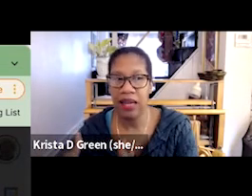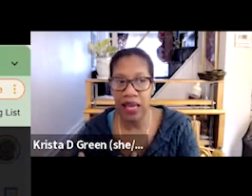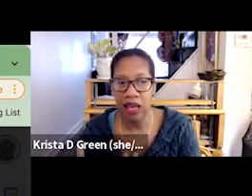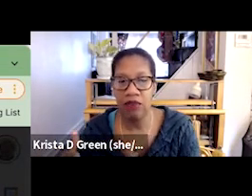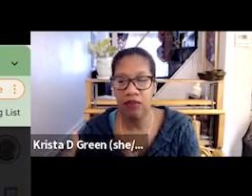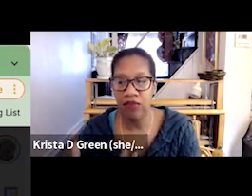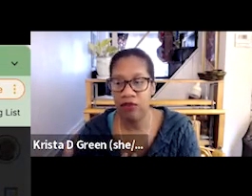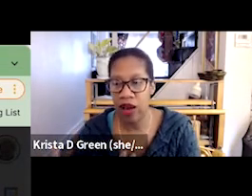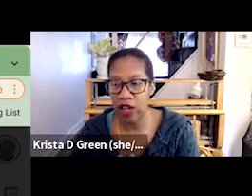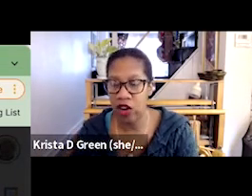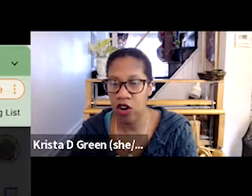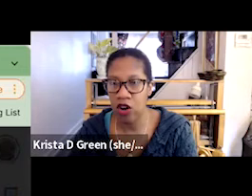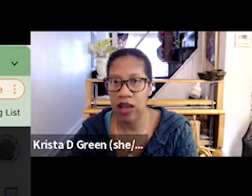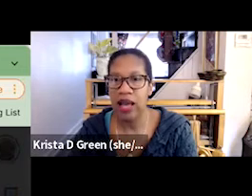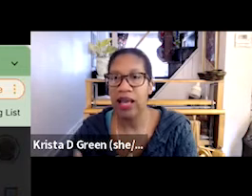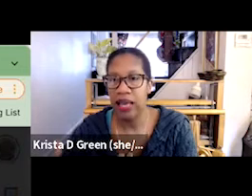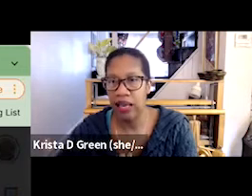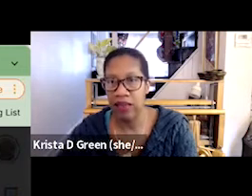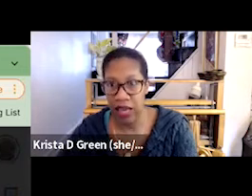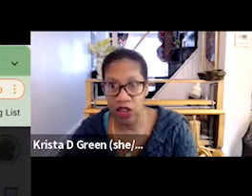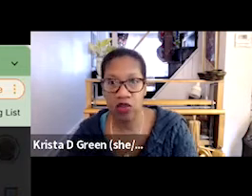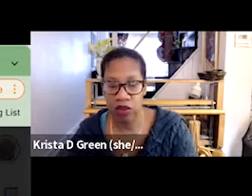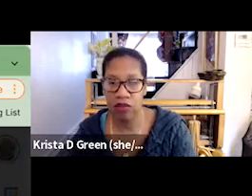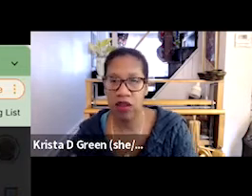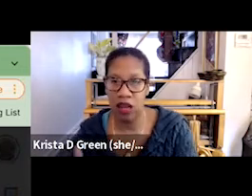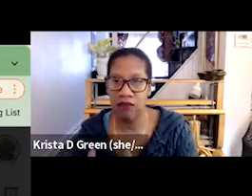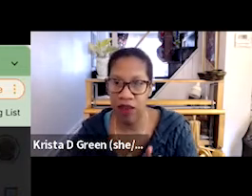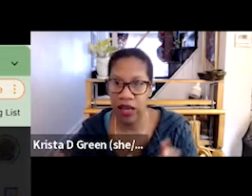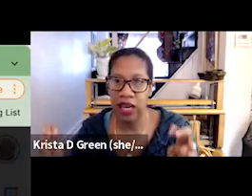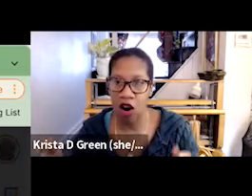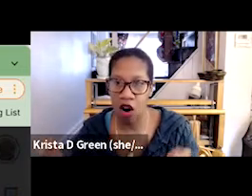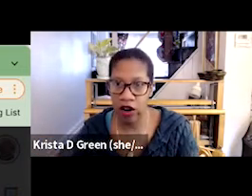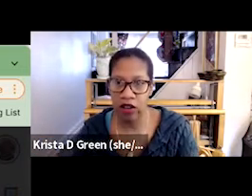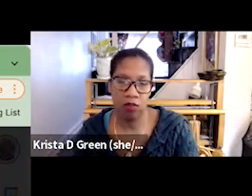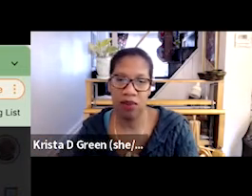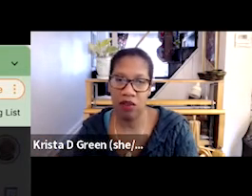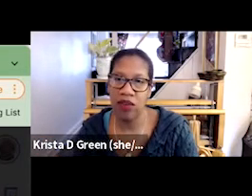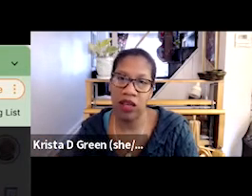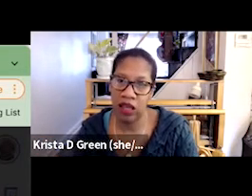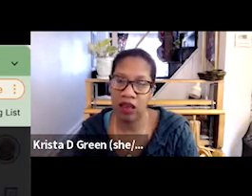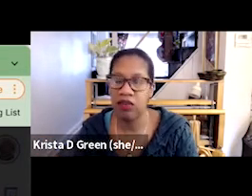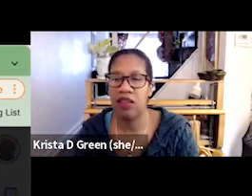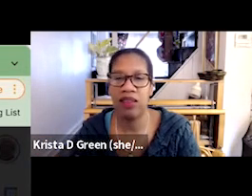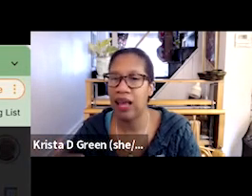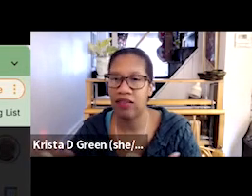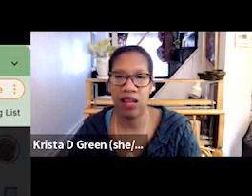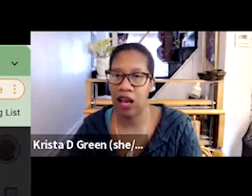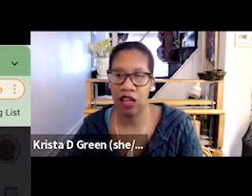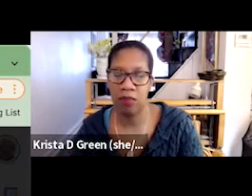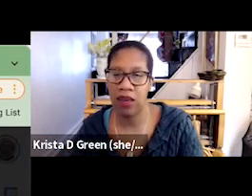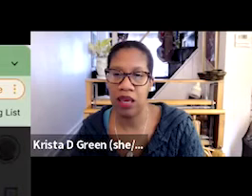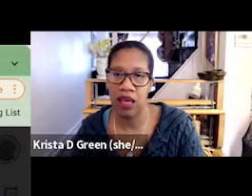If the funder is interested in funding artists specifically, then that is not going to be